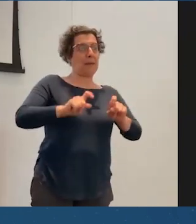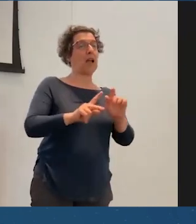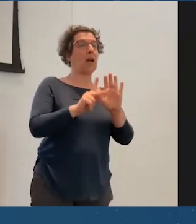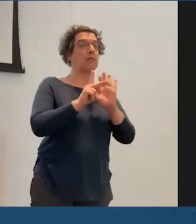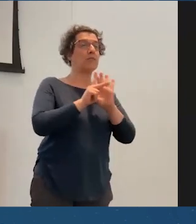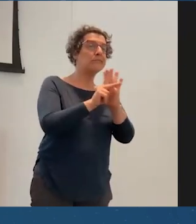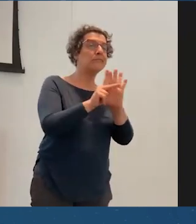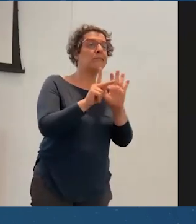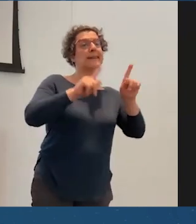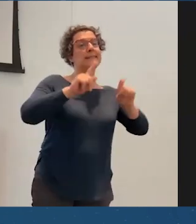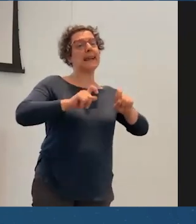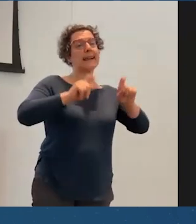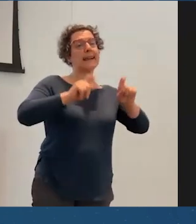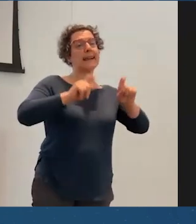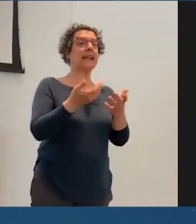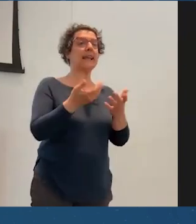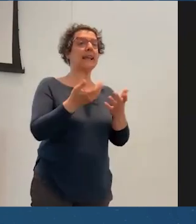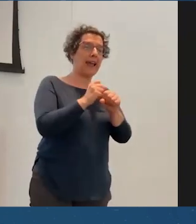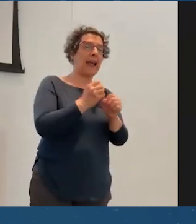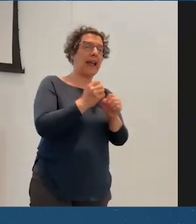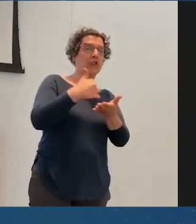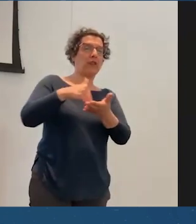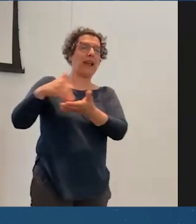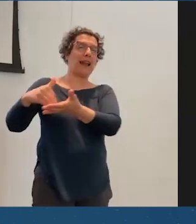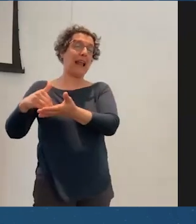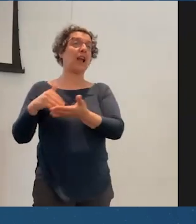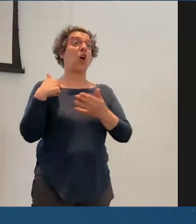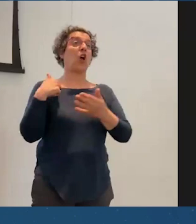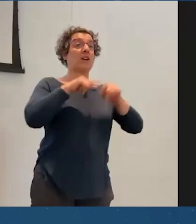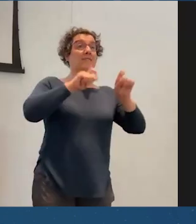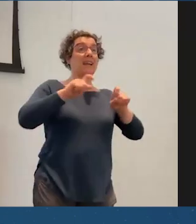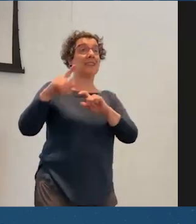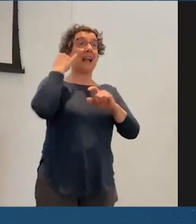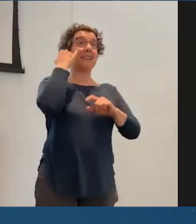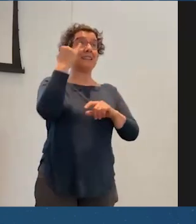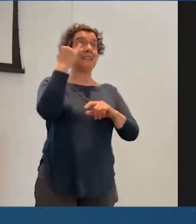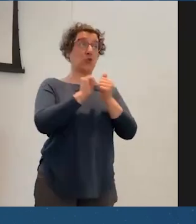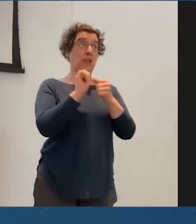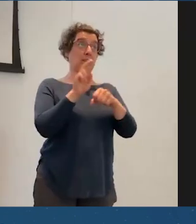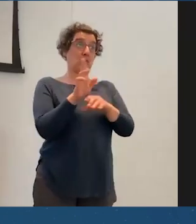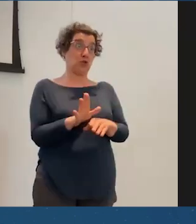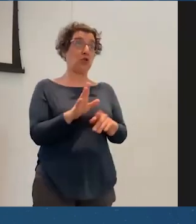We're prototyping ideas with our users and with communities,